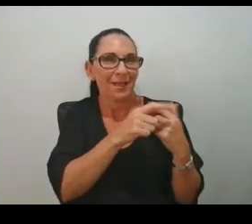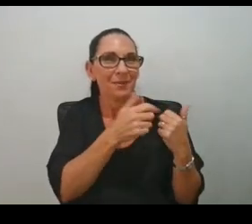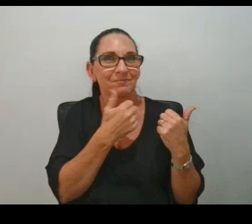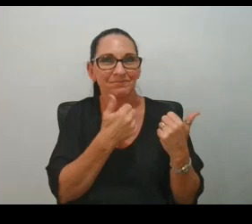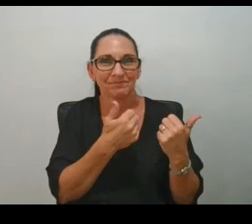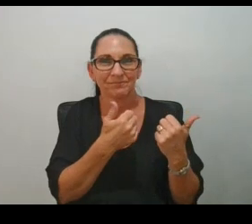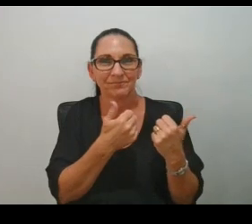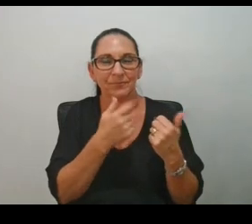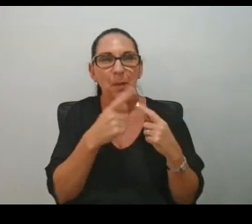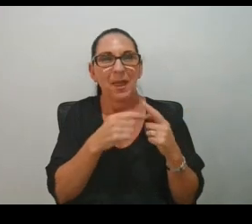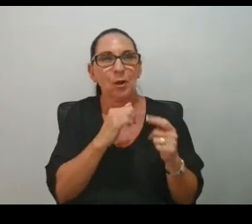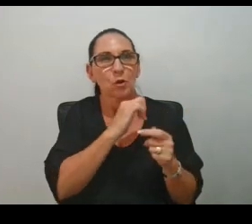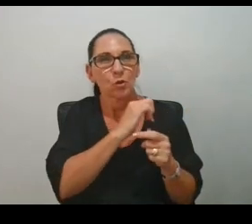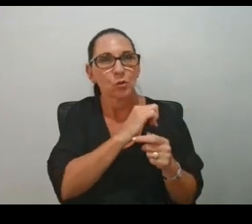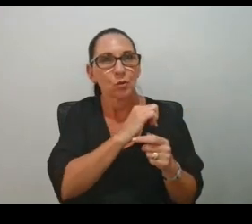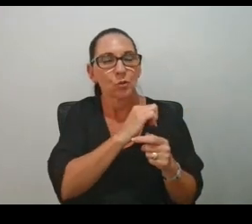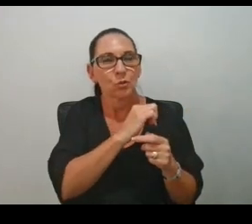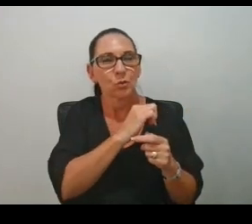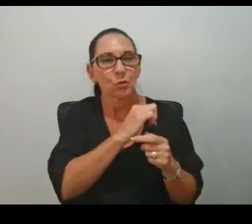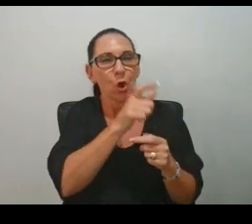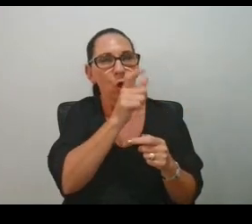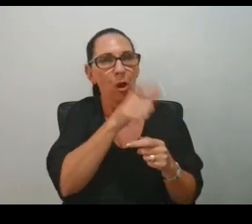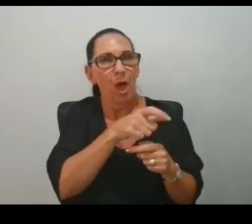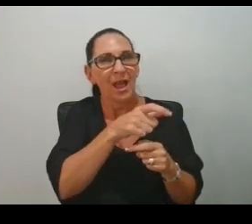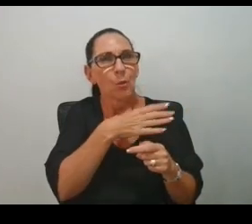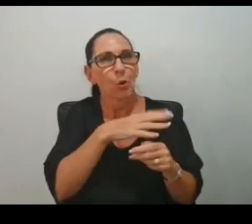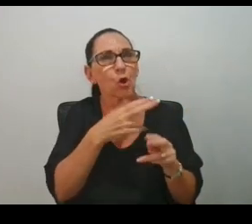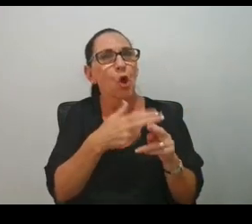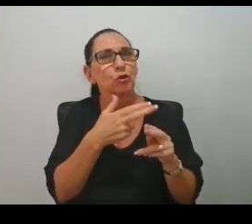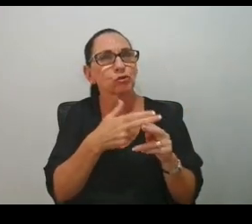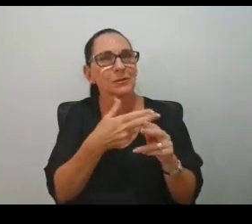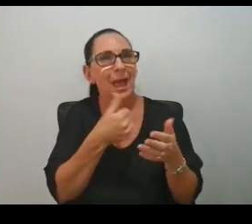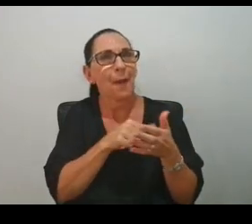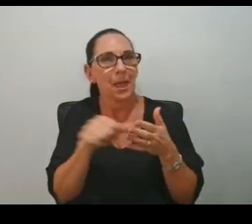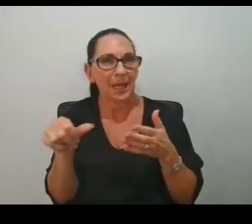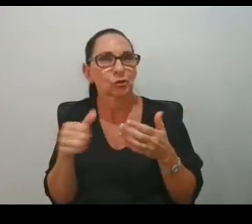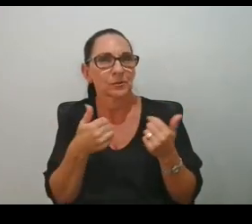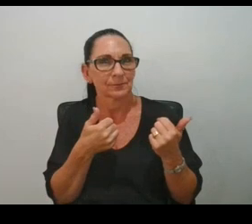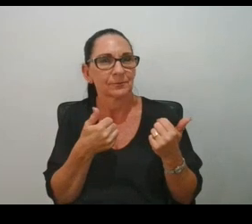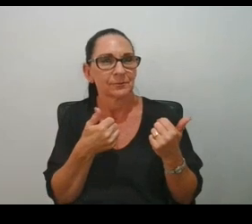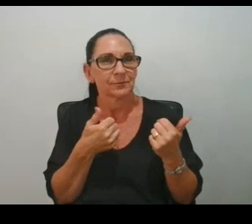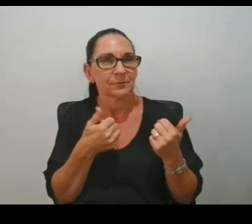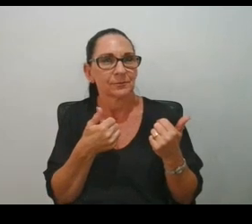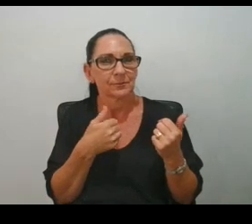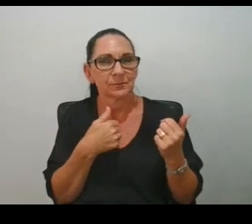client are needing um an urgent application um so I'll just think one more just snuck through let me